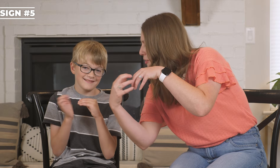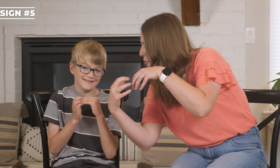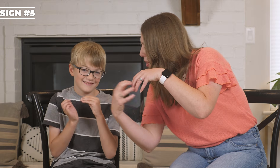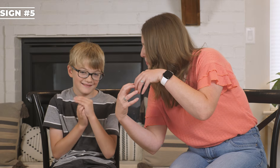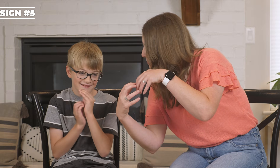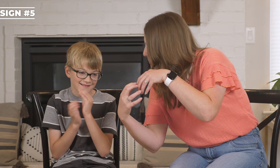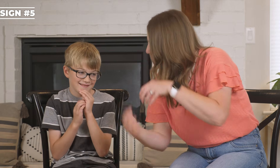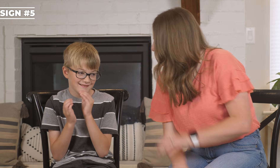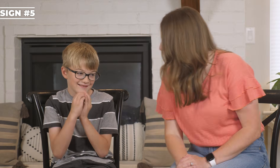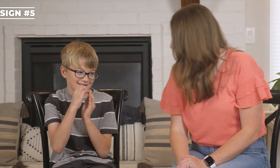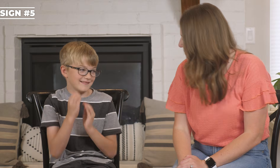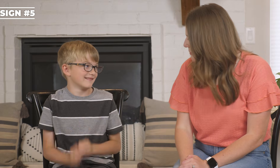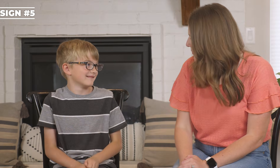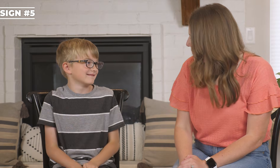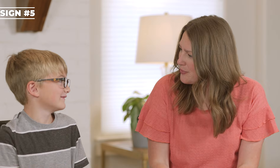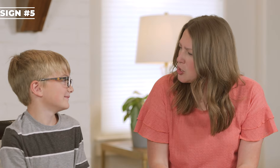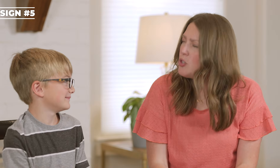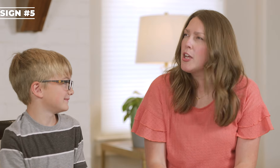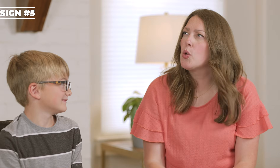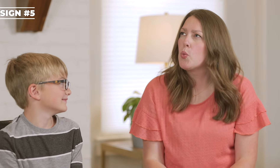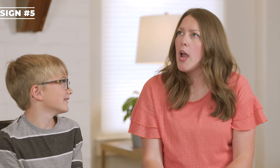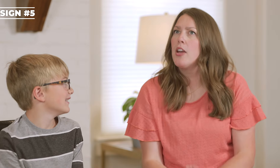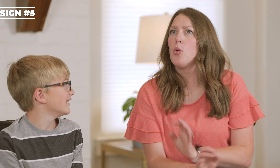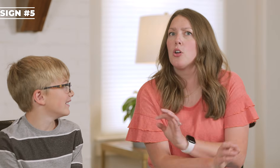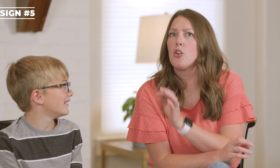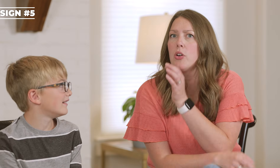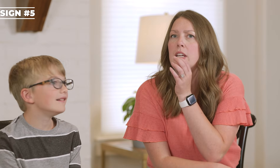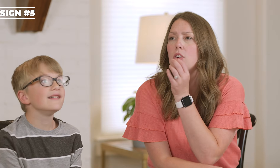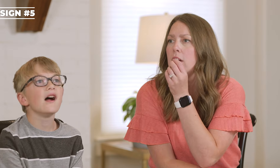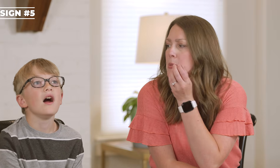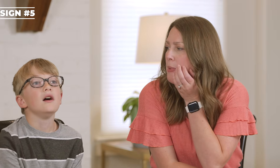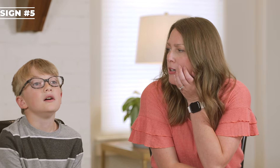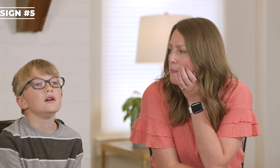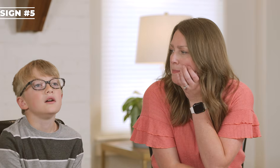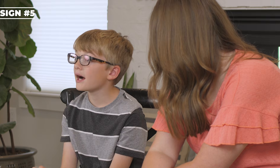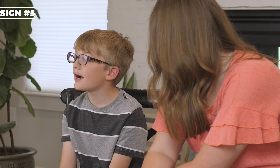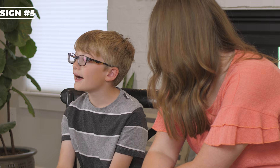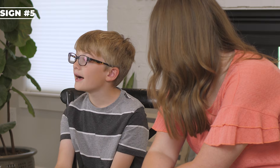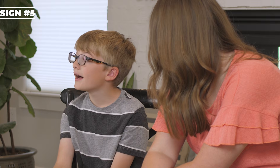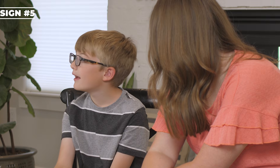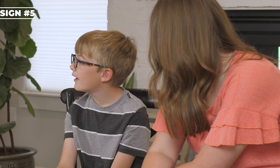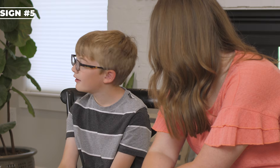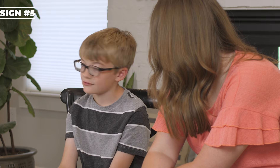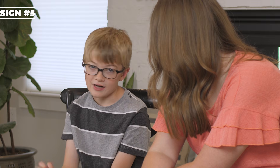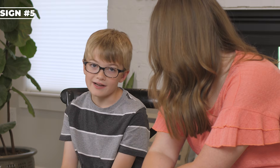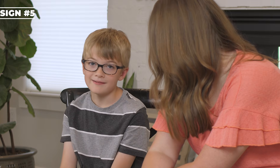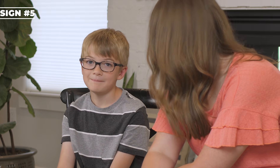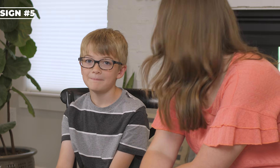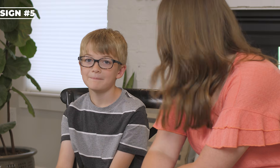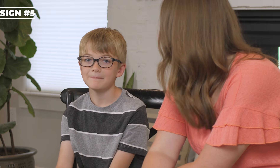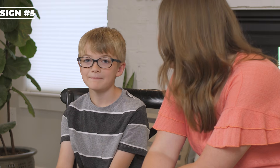Good job. Do you like red or green grapes? Better? Red. Red.